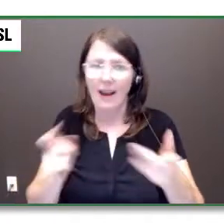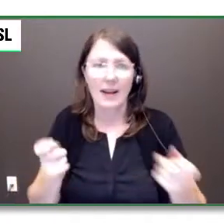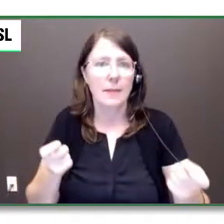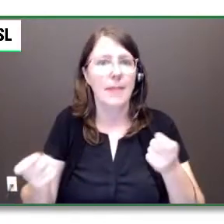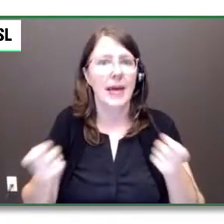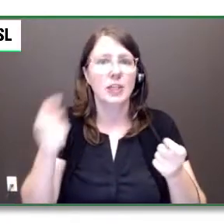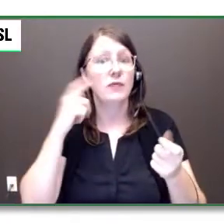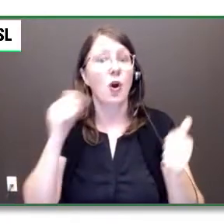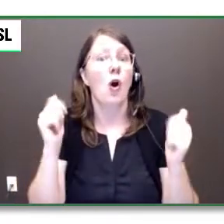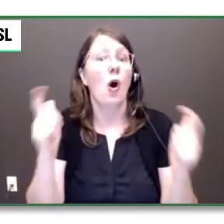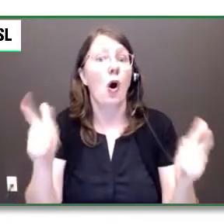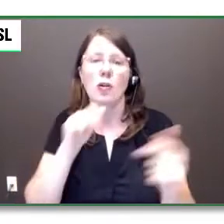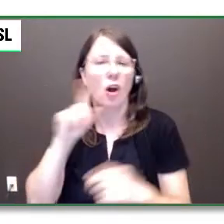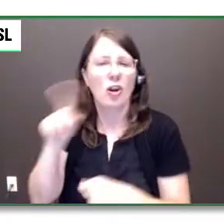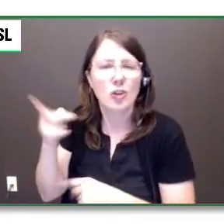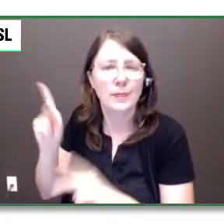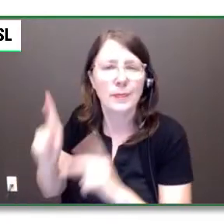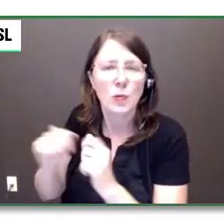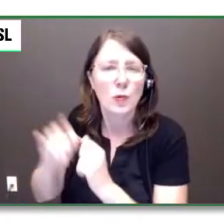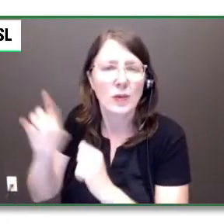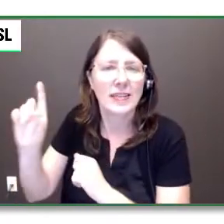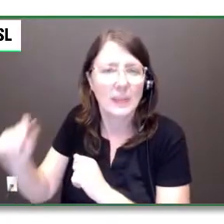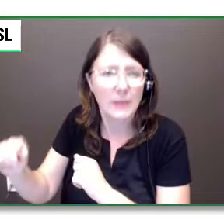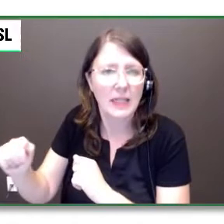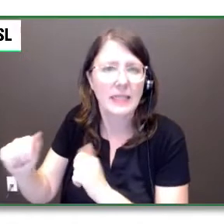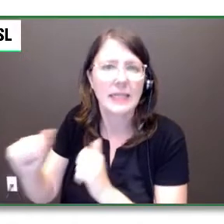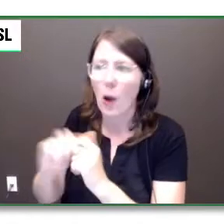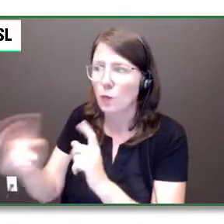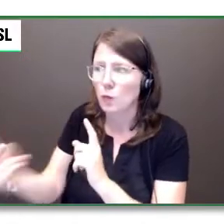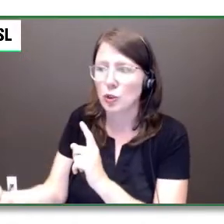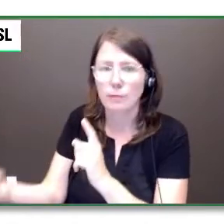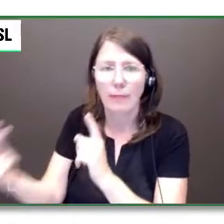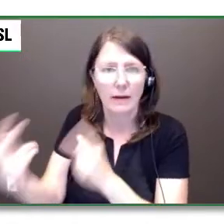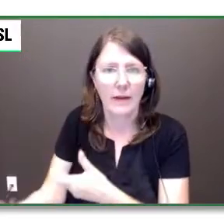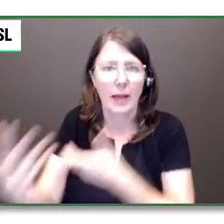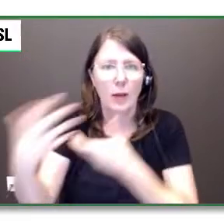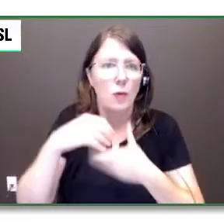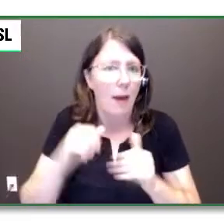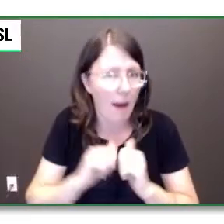So in step one um the the the focus uh that was found